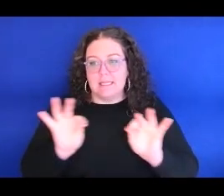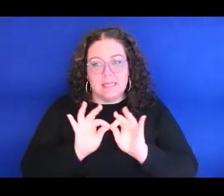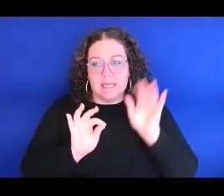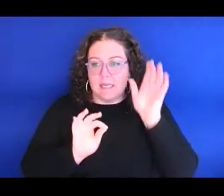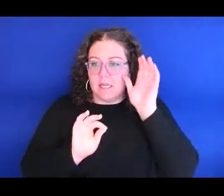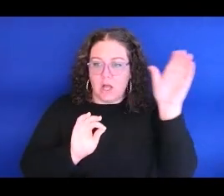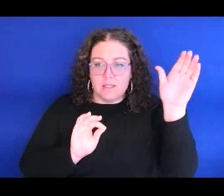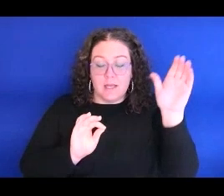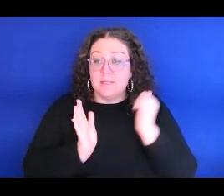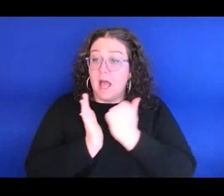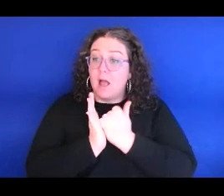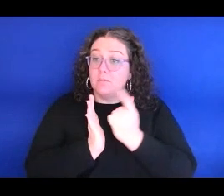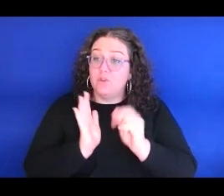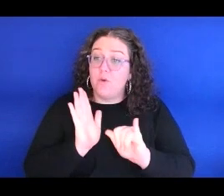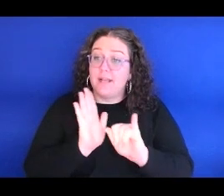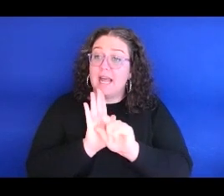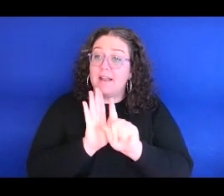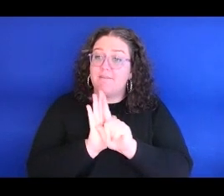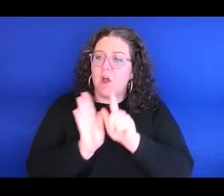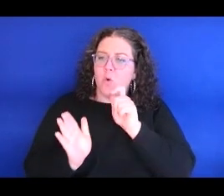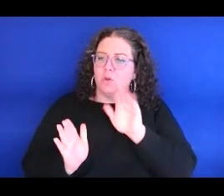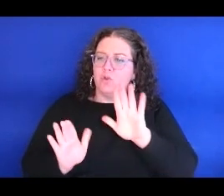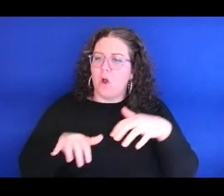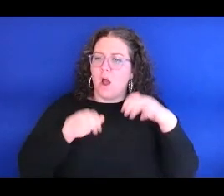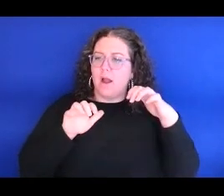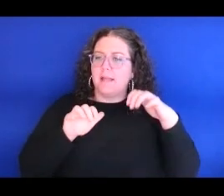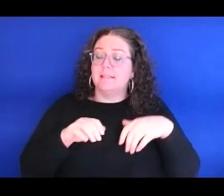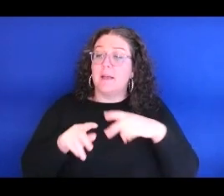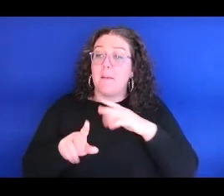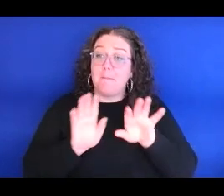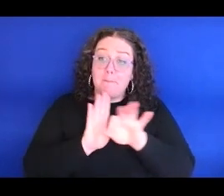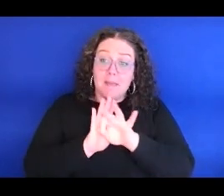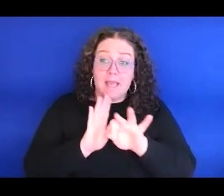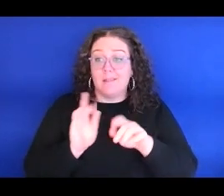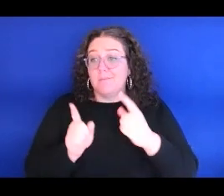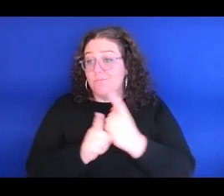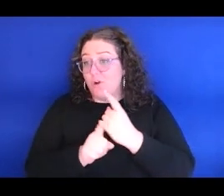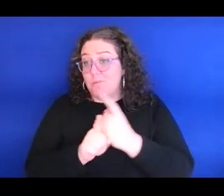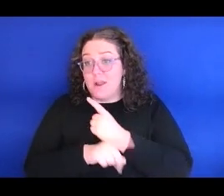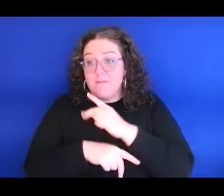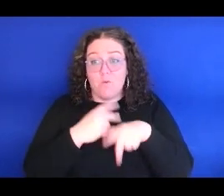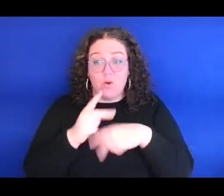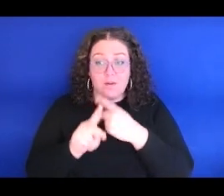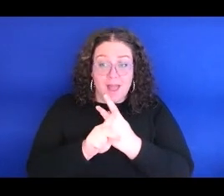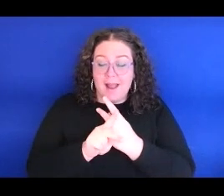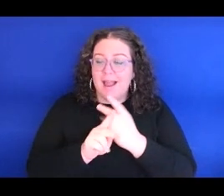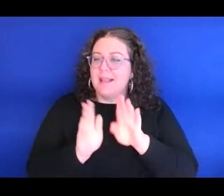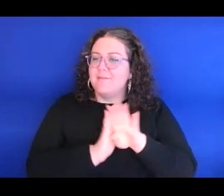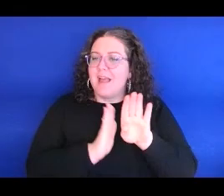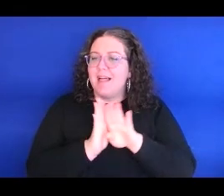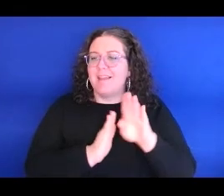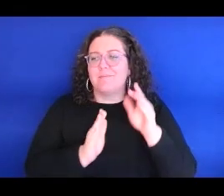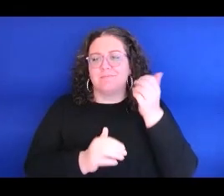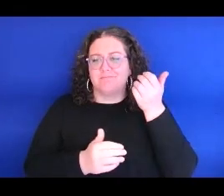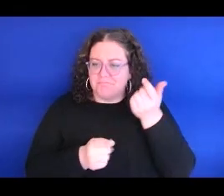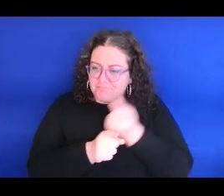audience, choose the right formats, and develop a practical strategy for sharing your products.